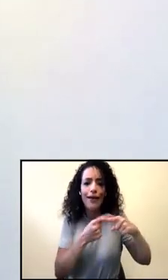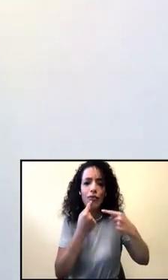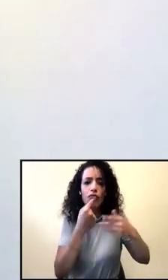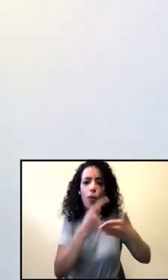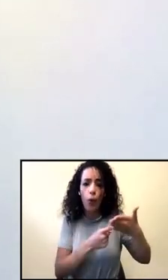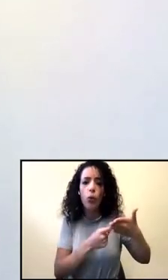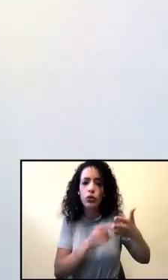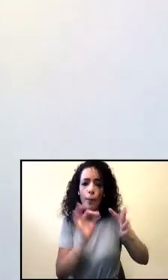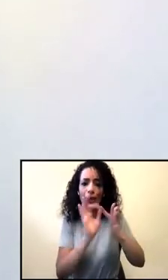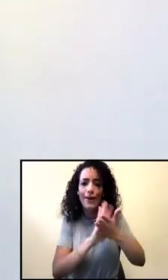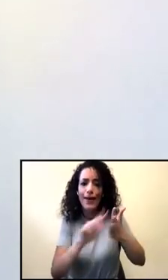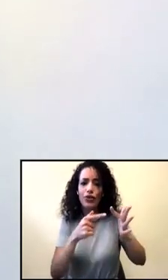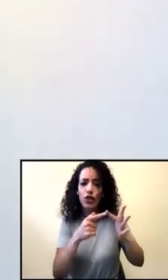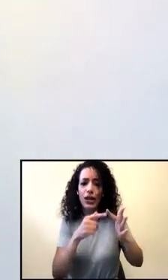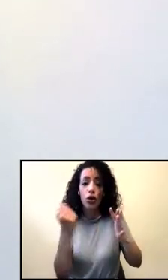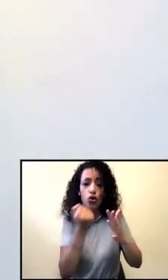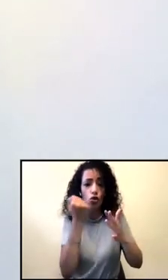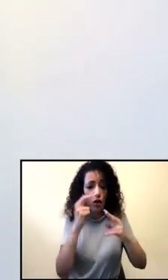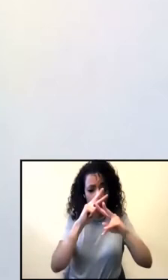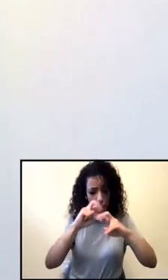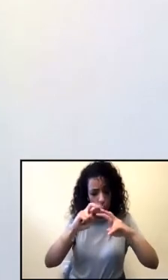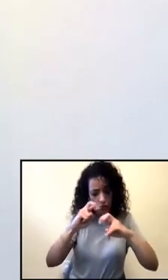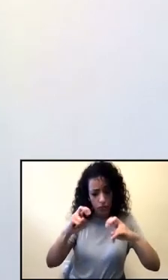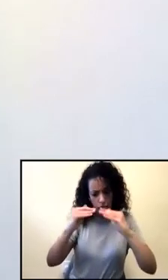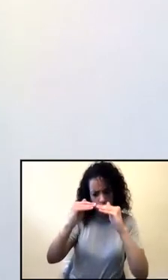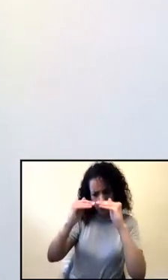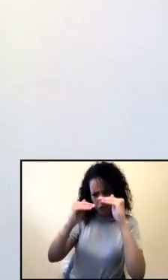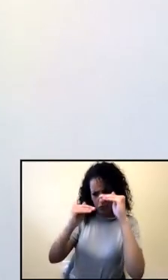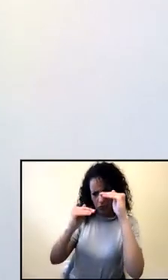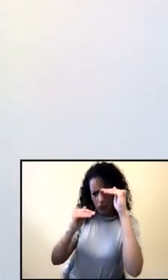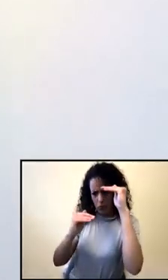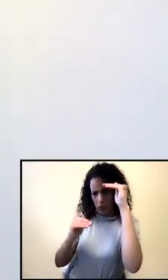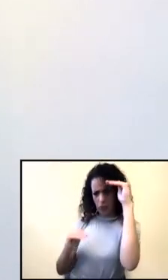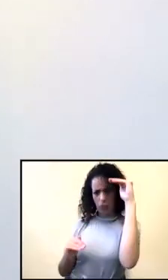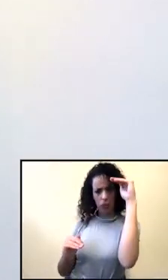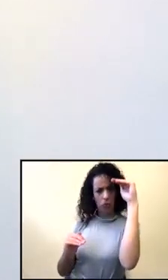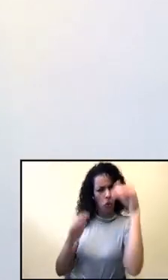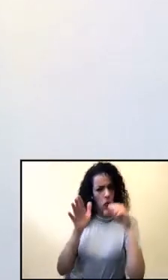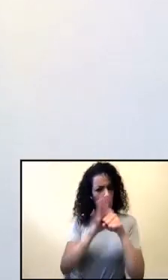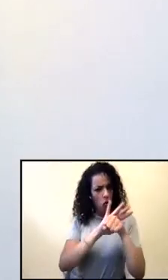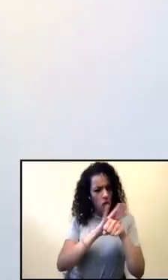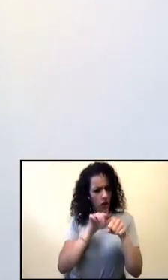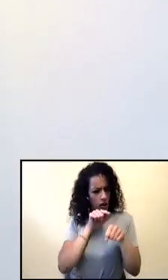examine the disproportionate effect that COVID has been having on people from ethnic minority groups,